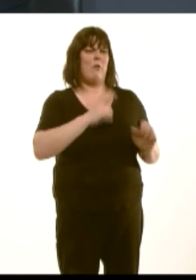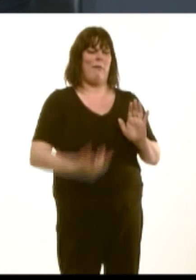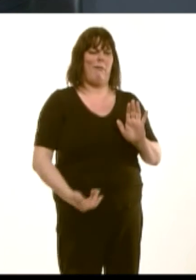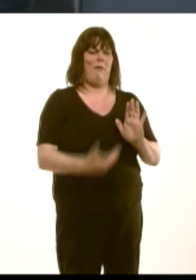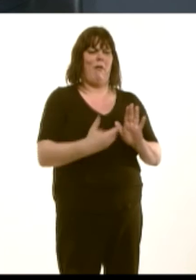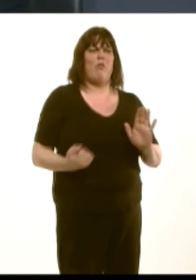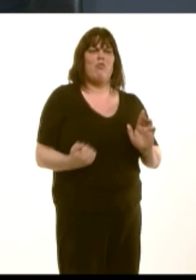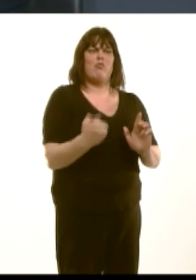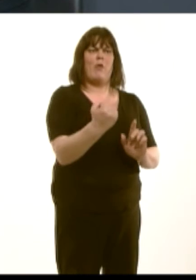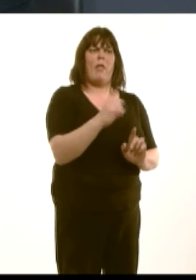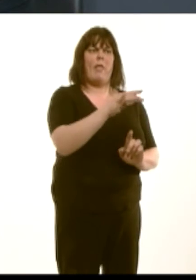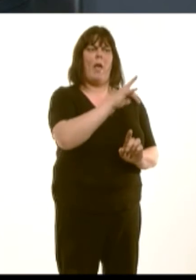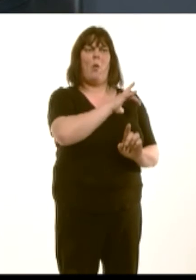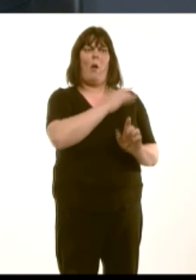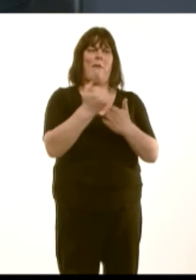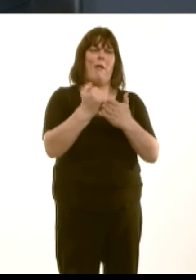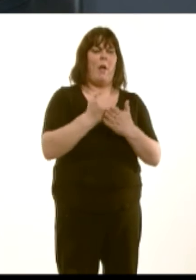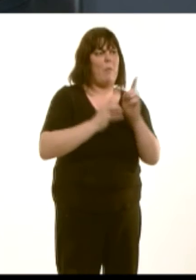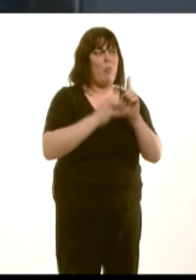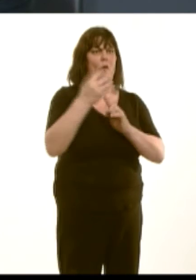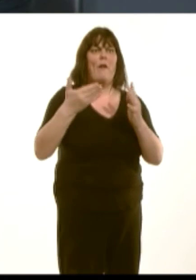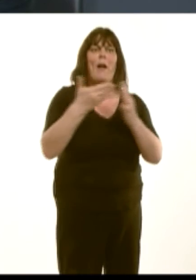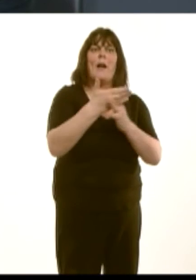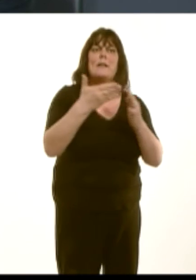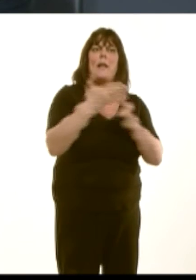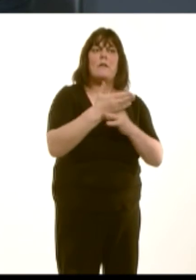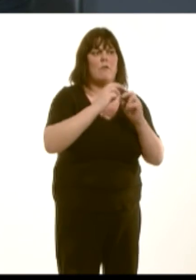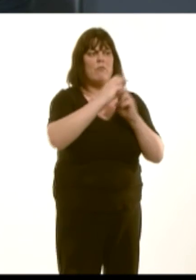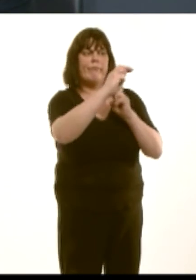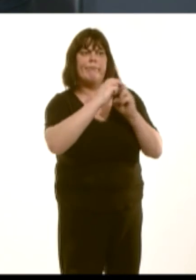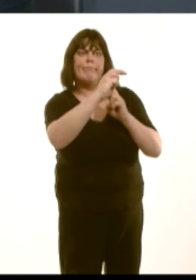would tackle poor access issues for public transport in the area, and previous studies